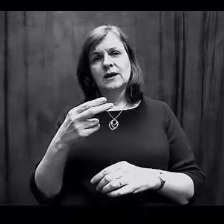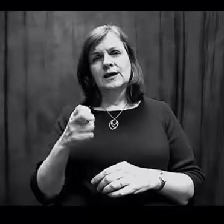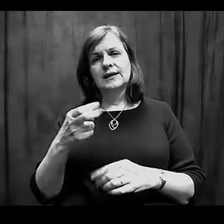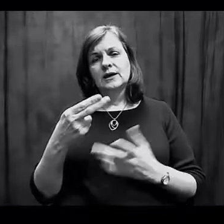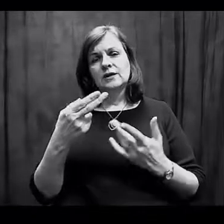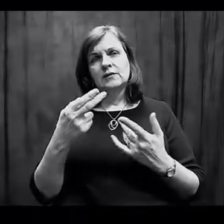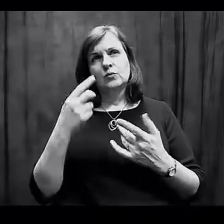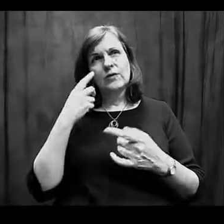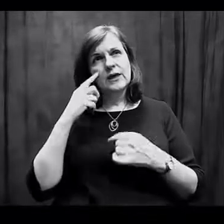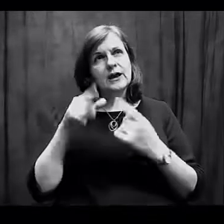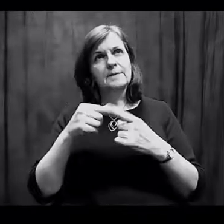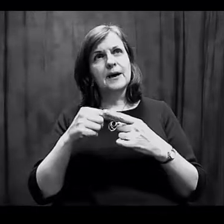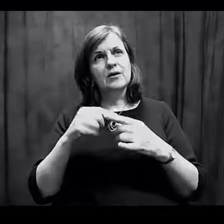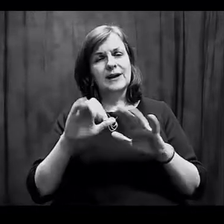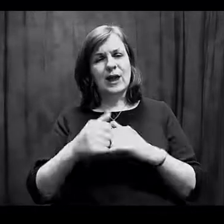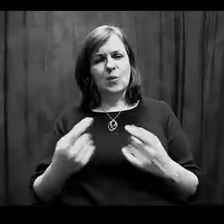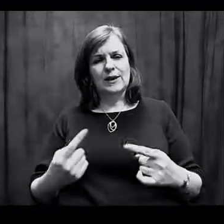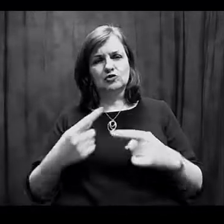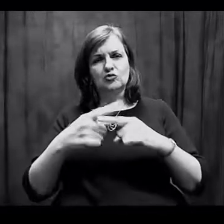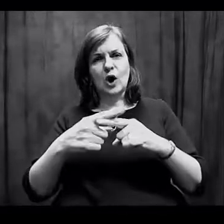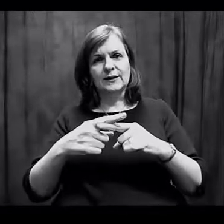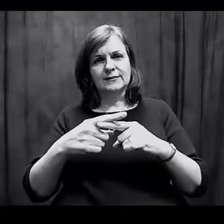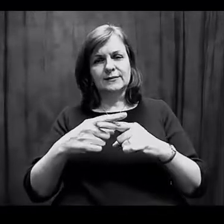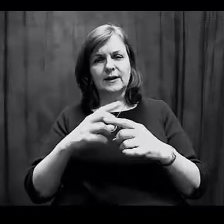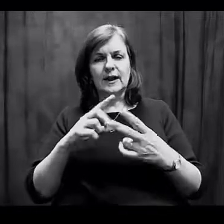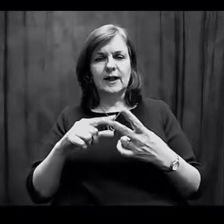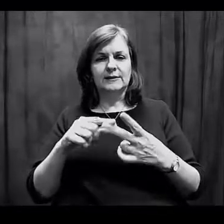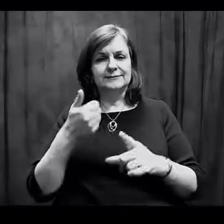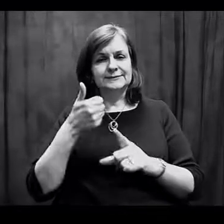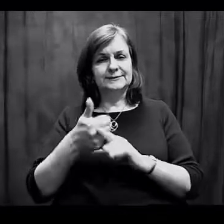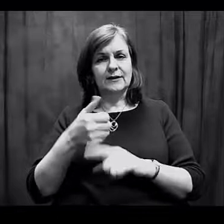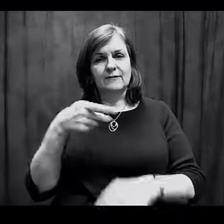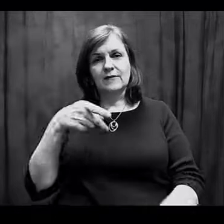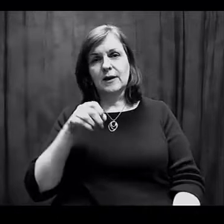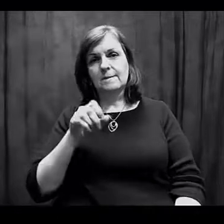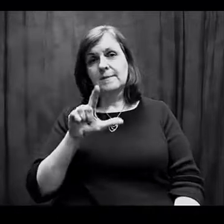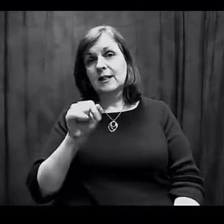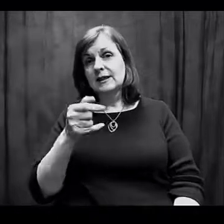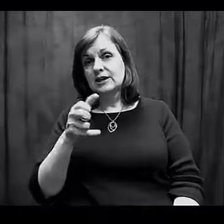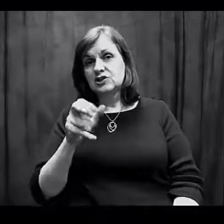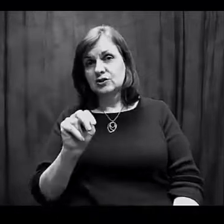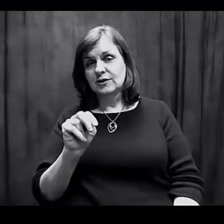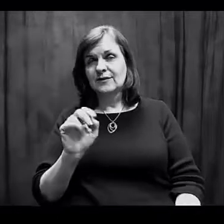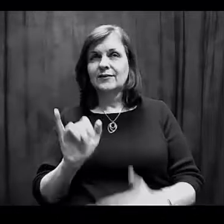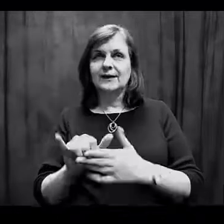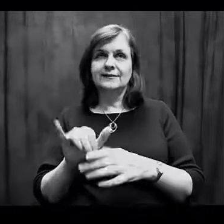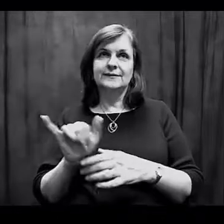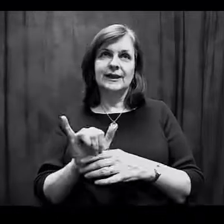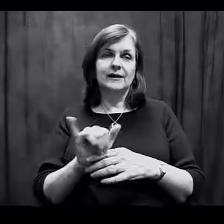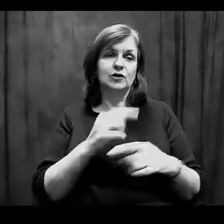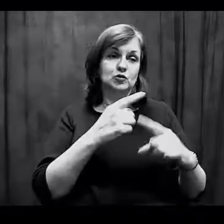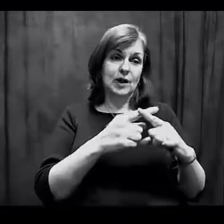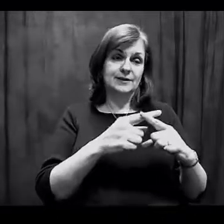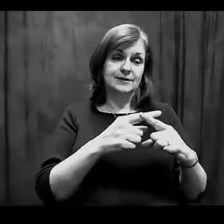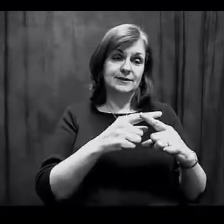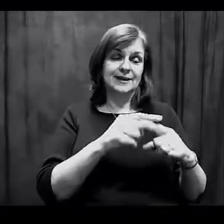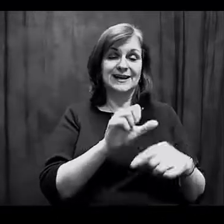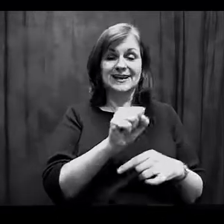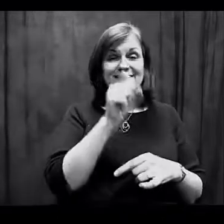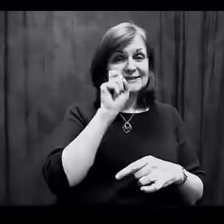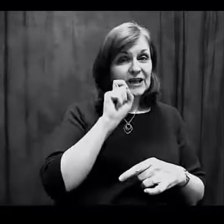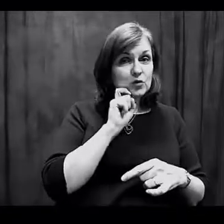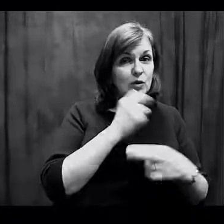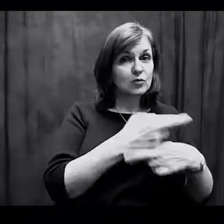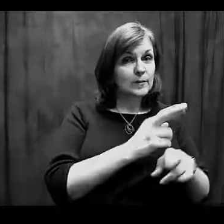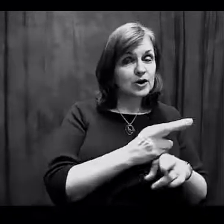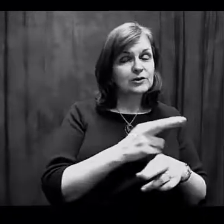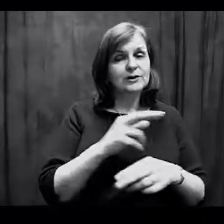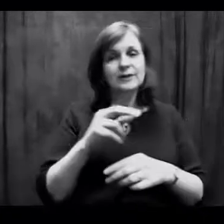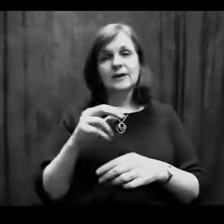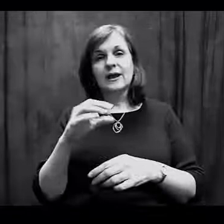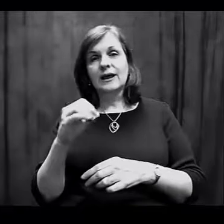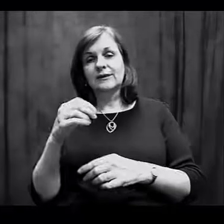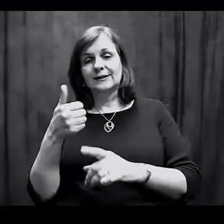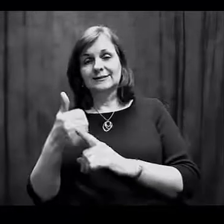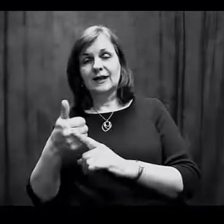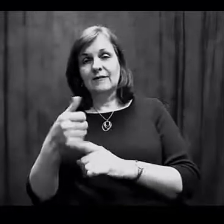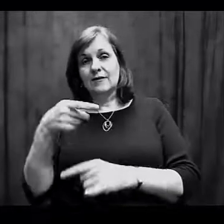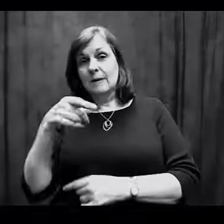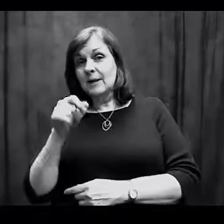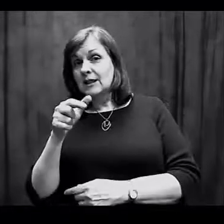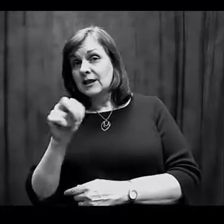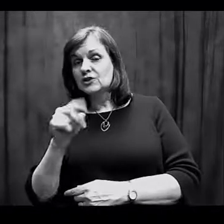he focused on this idea of cross and self pollination so really this is equivalent to asexual and sexual reproduction